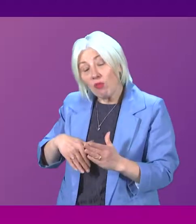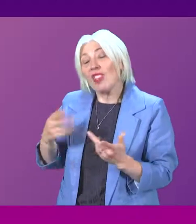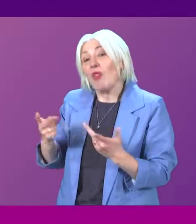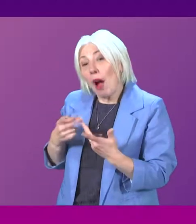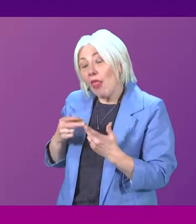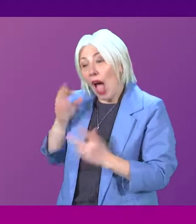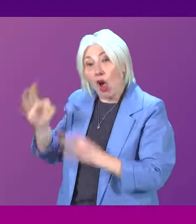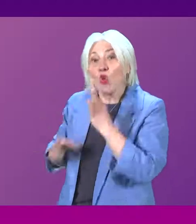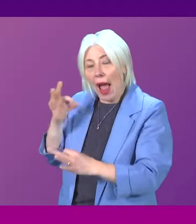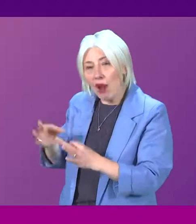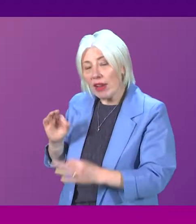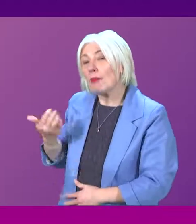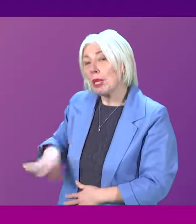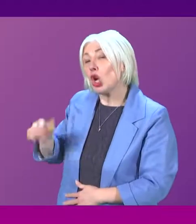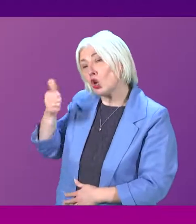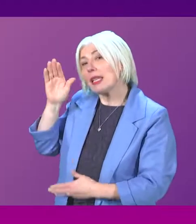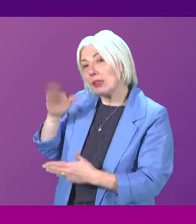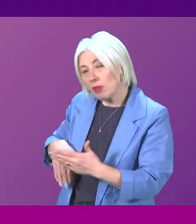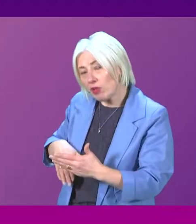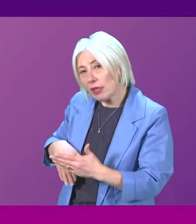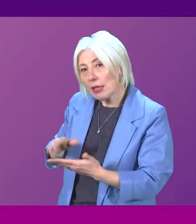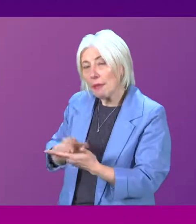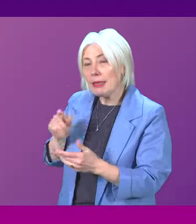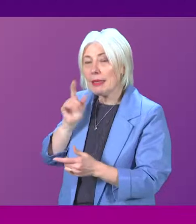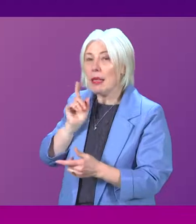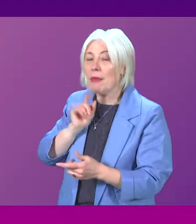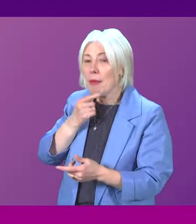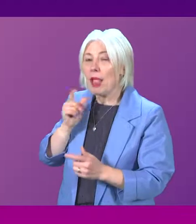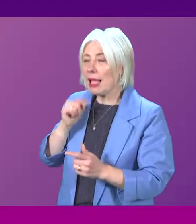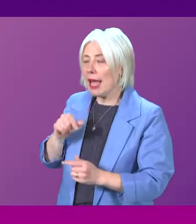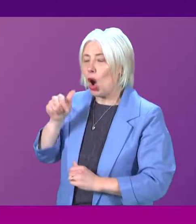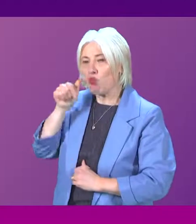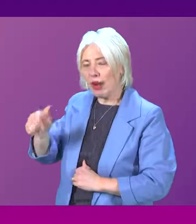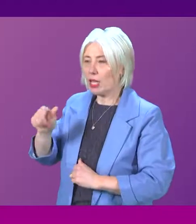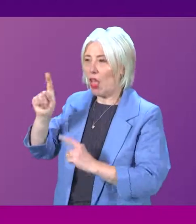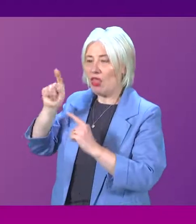is a good example of being able to give people timely conclusions, based on the hearing of